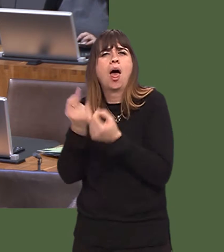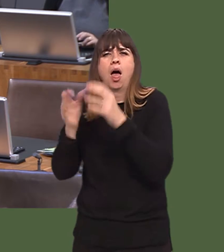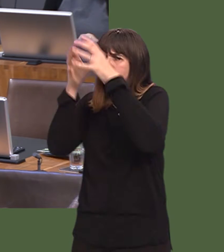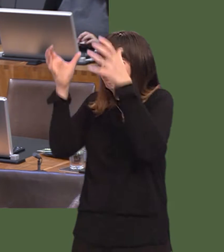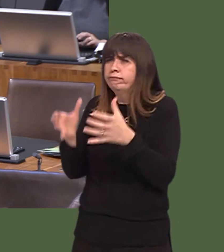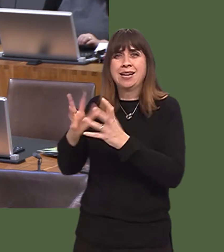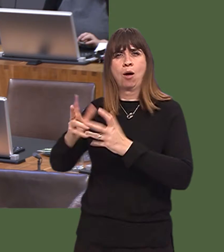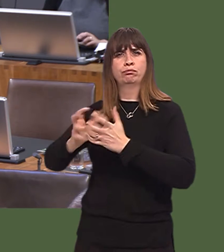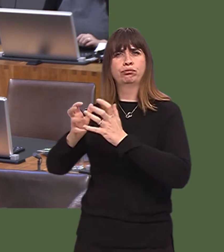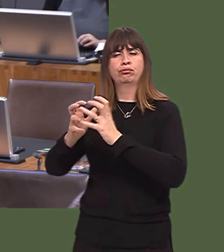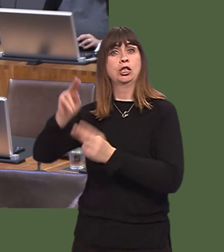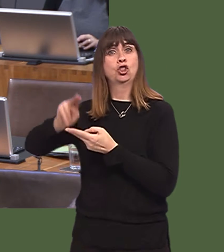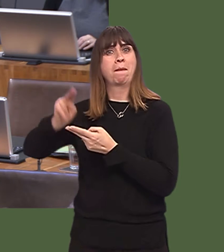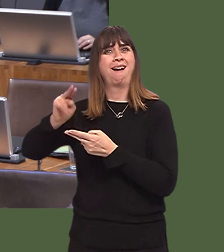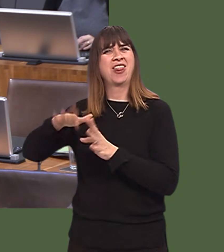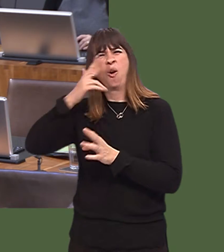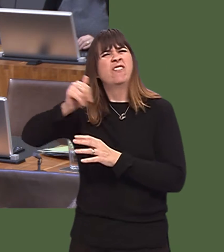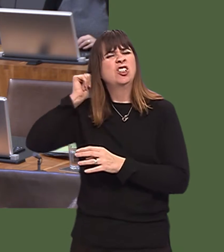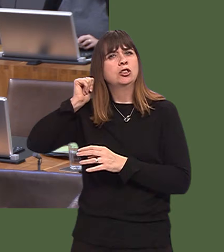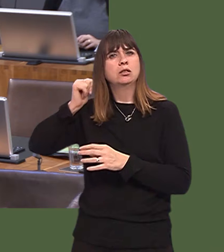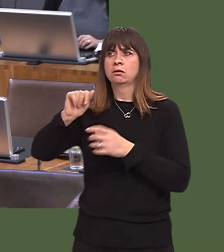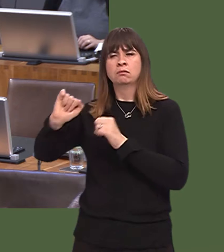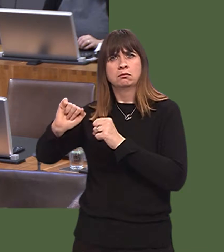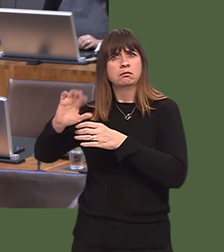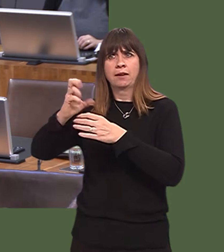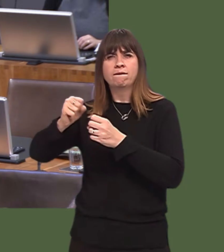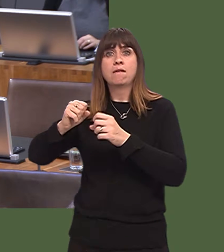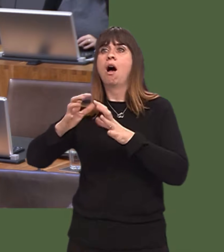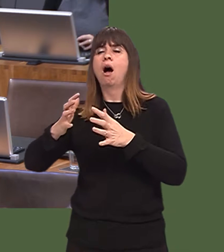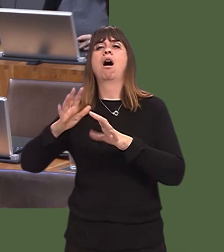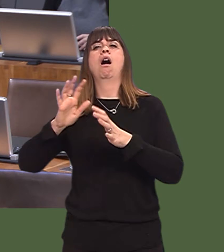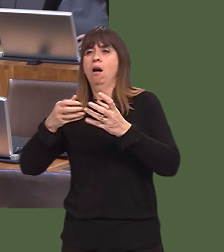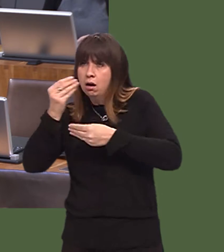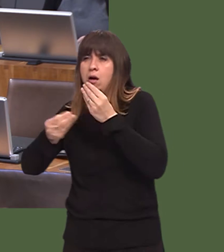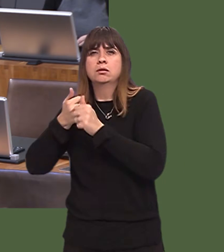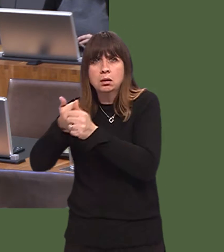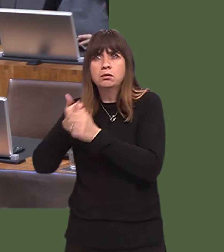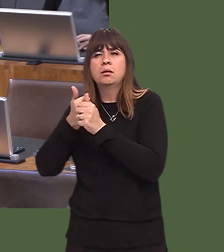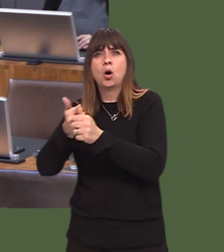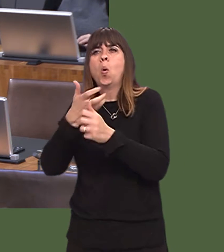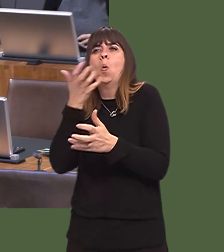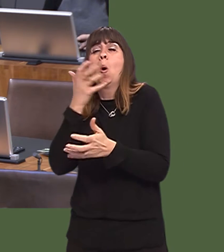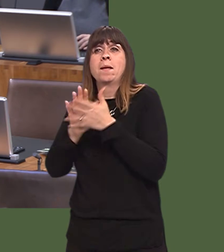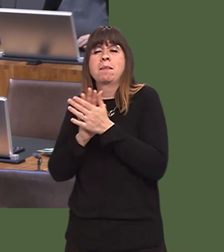that are more efficient than they once had and thus keep them out of hospital because they are in homes that are underheated.